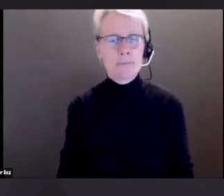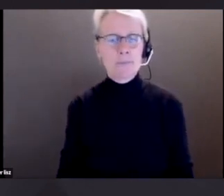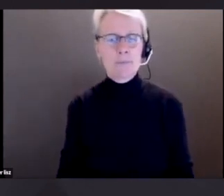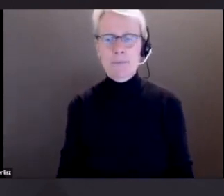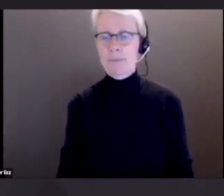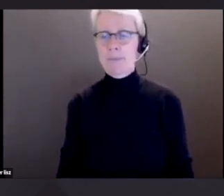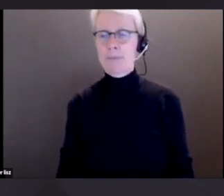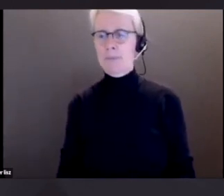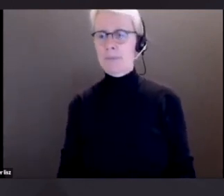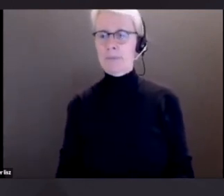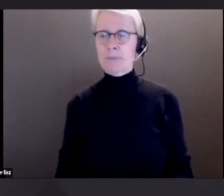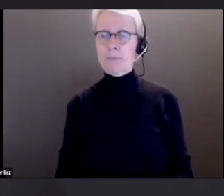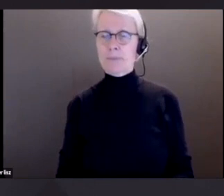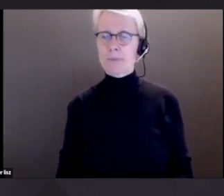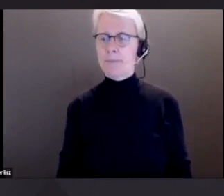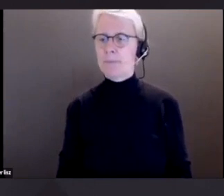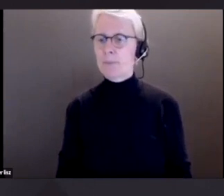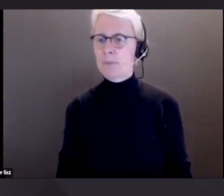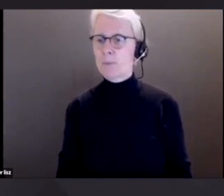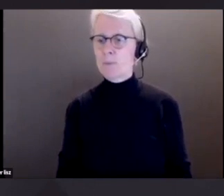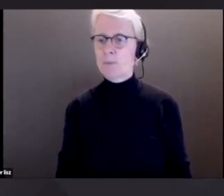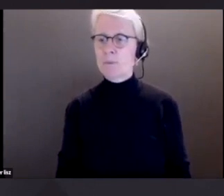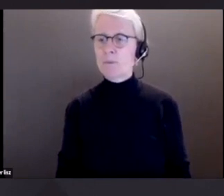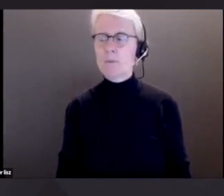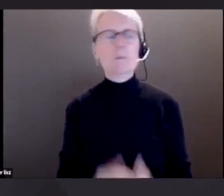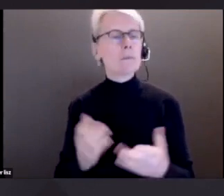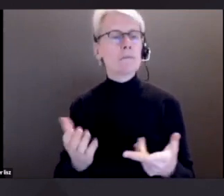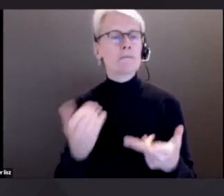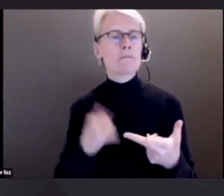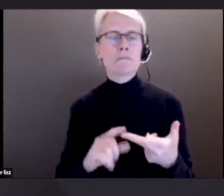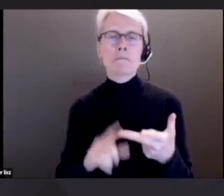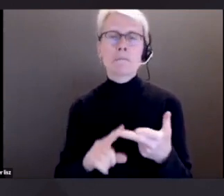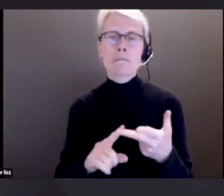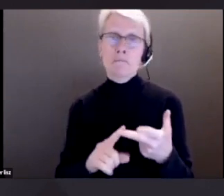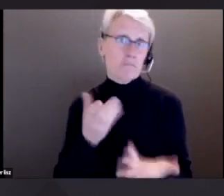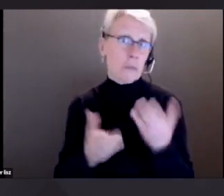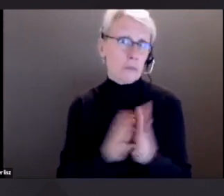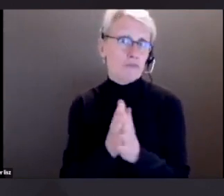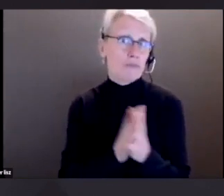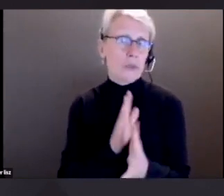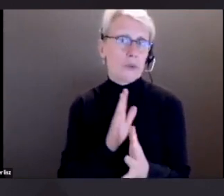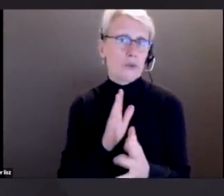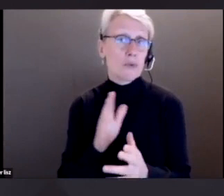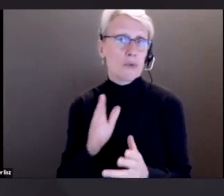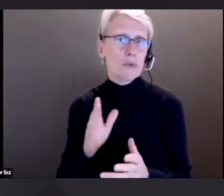You may also be interested in signing up for CASE's Employer Newsletter. This is sent out monthly